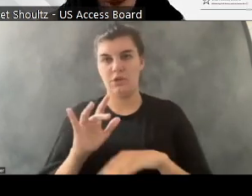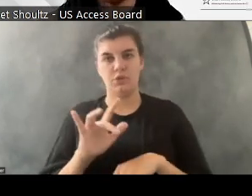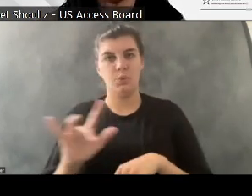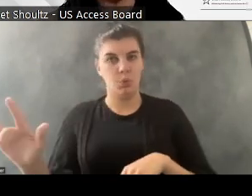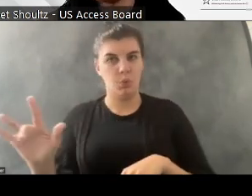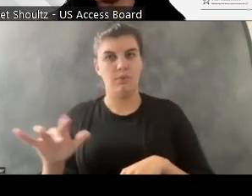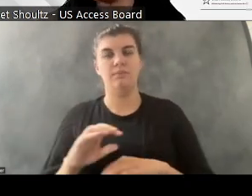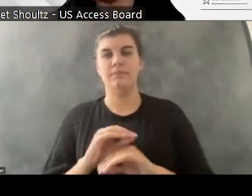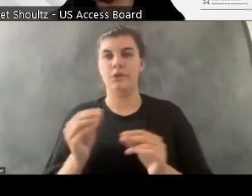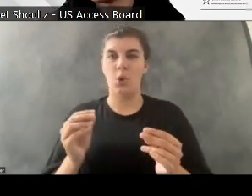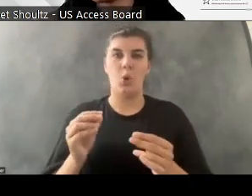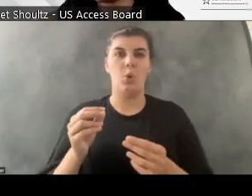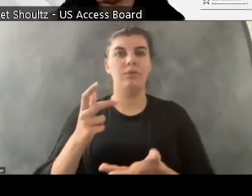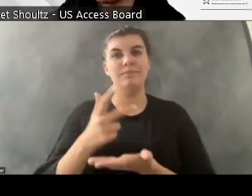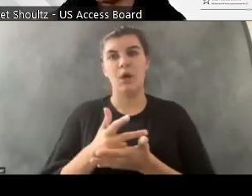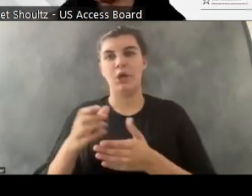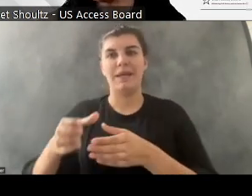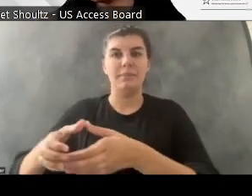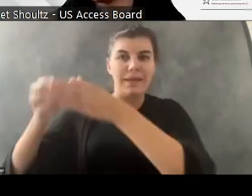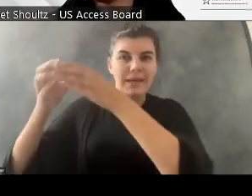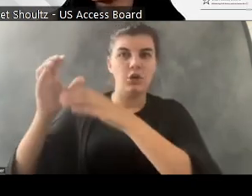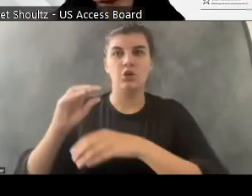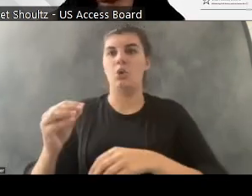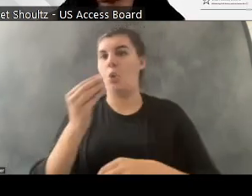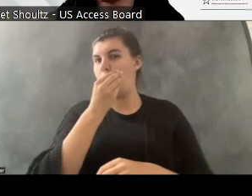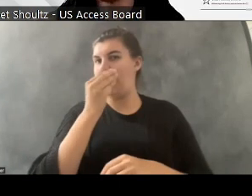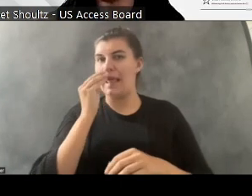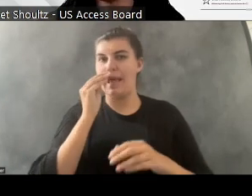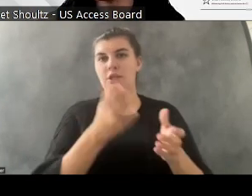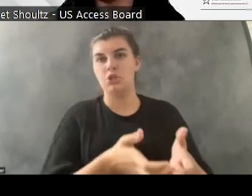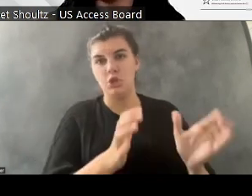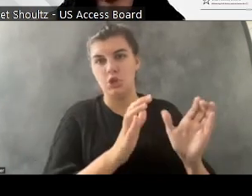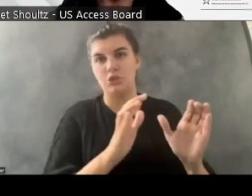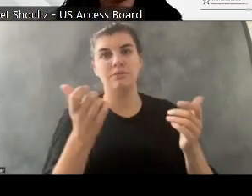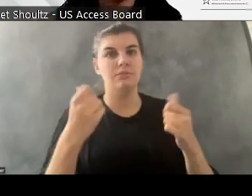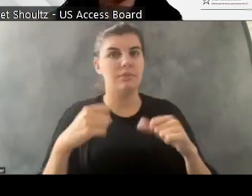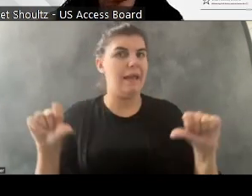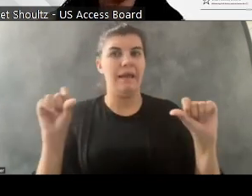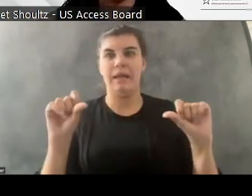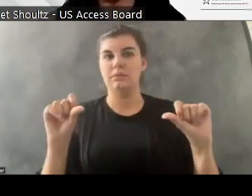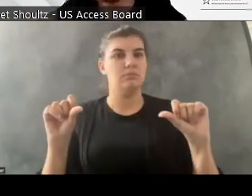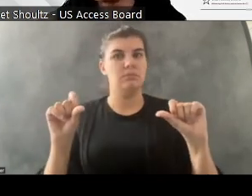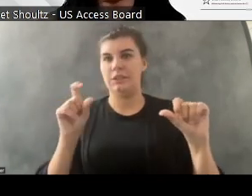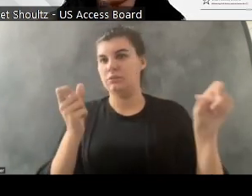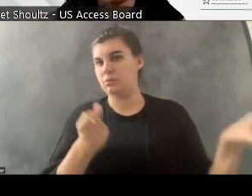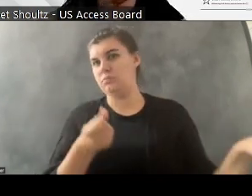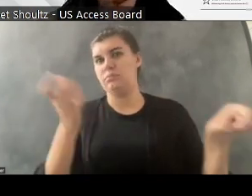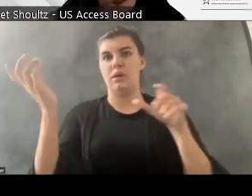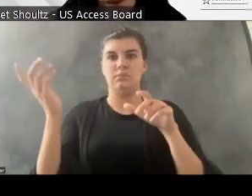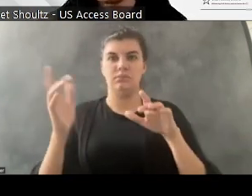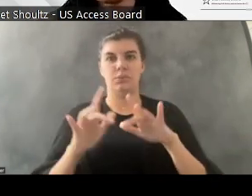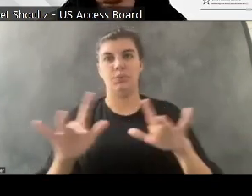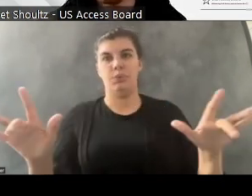So no parking meters, no planters, it needs to be completely free and clear of any obstructions.